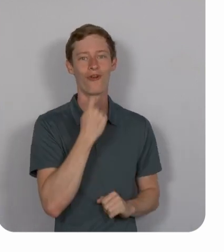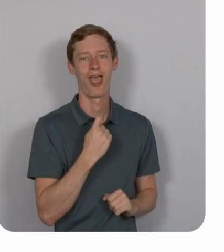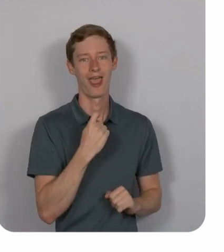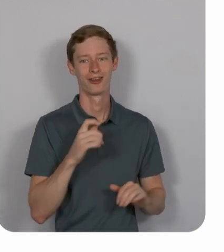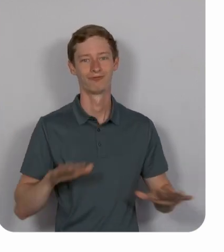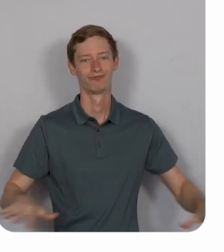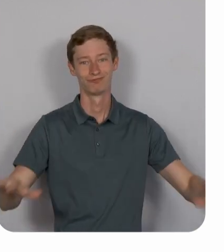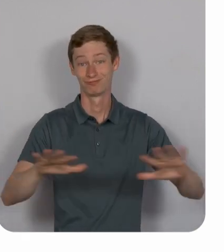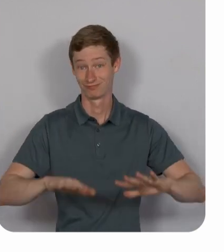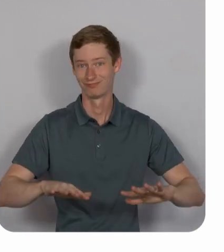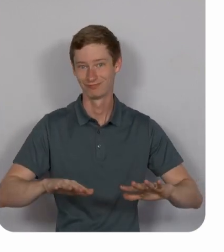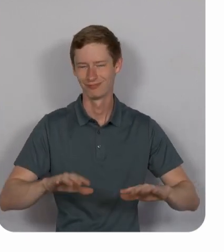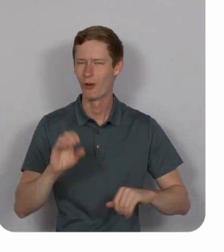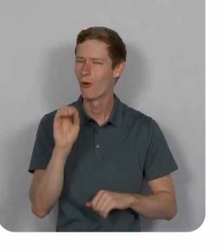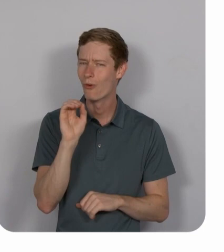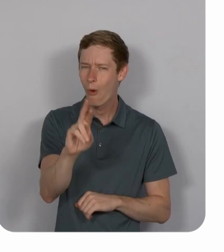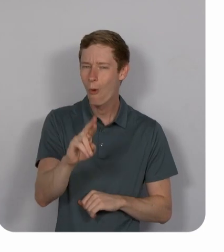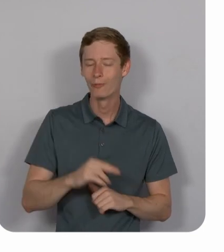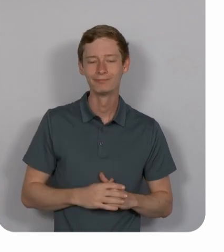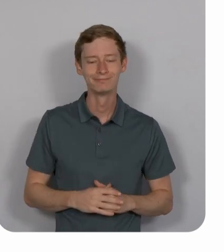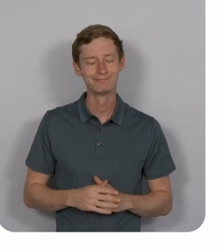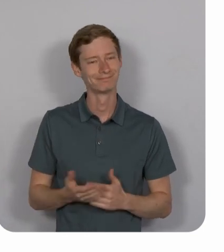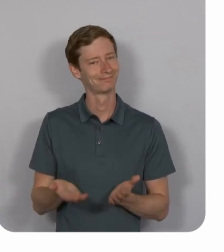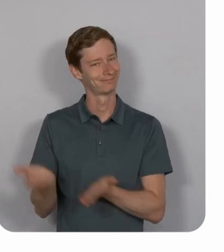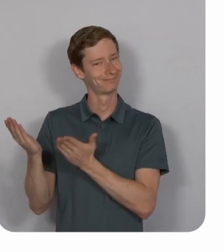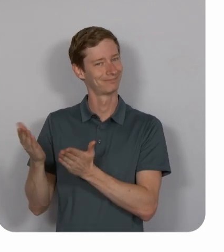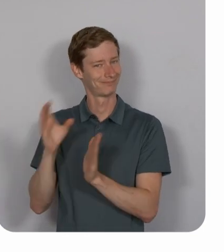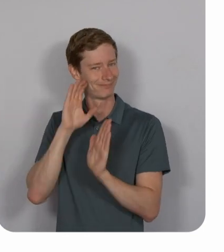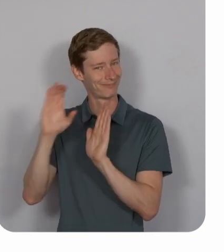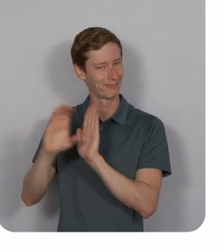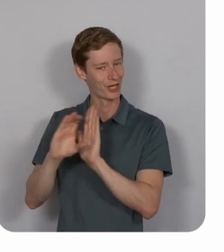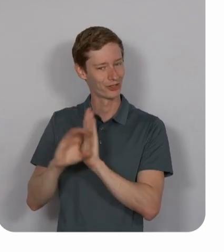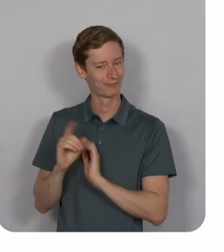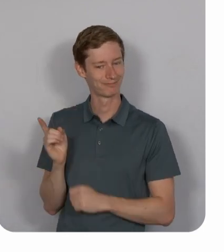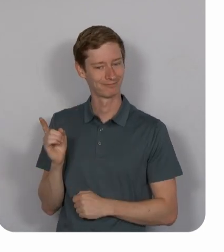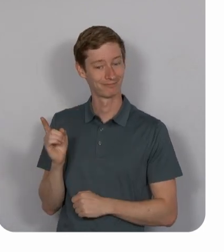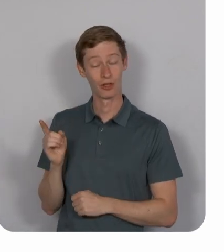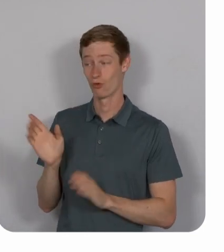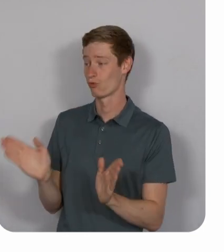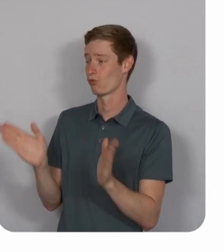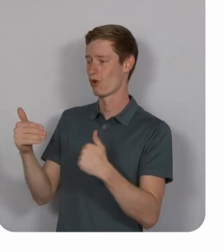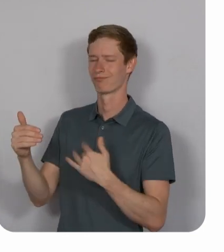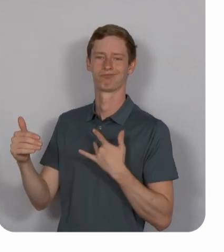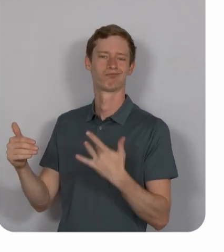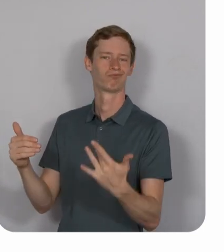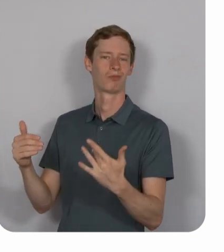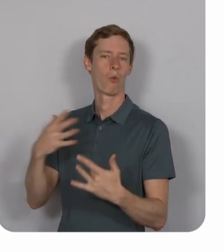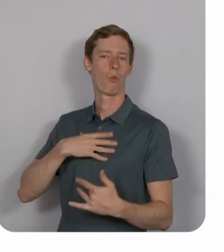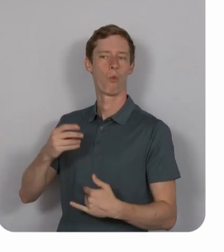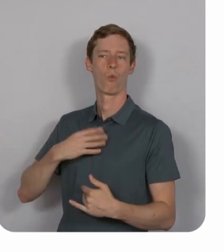Or take a look at the example pictured here. This room normally has white walls and there’s an orange pillow at the bottom.